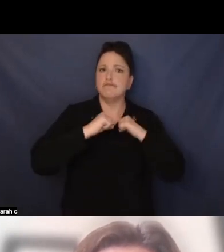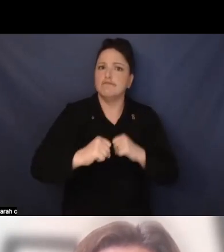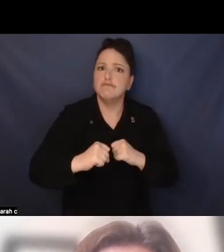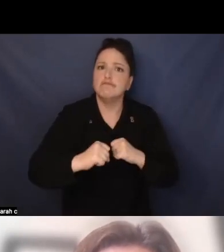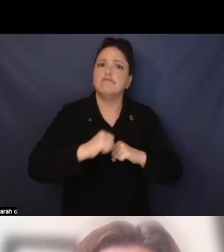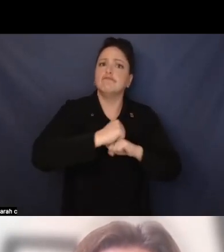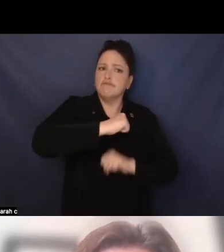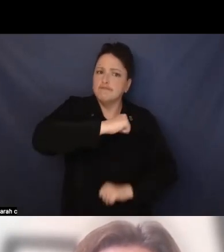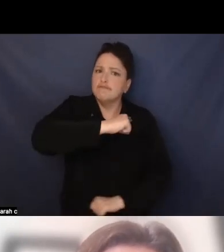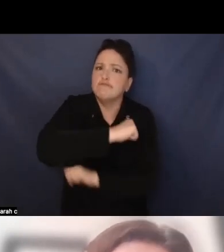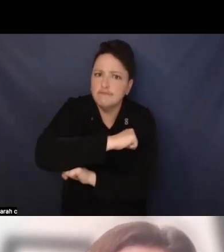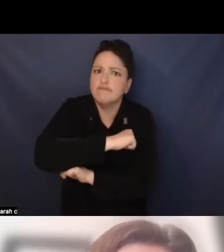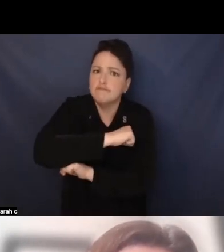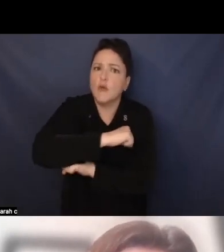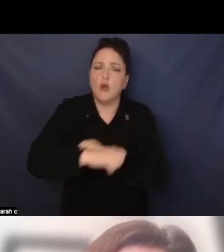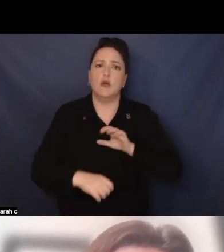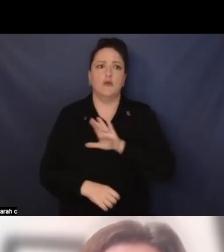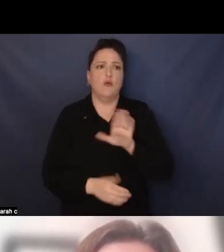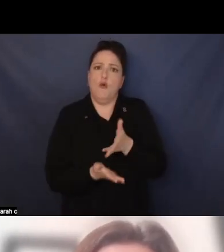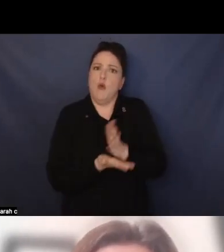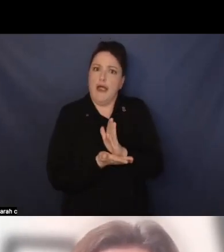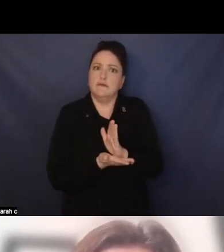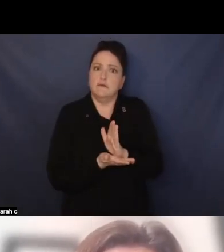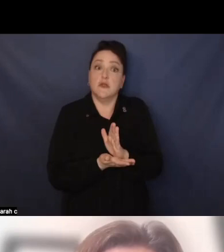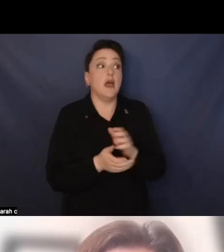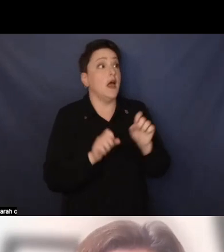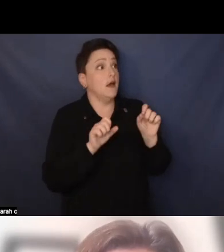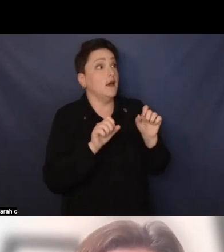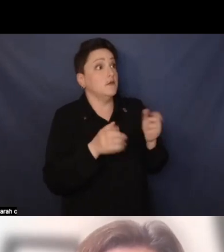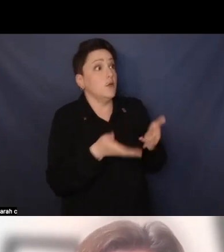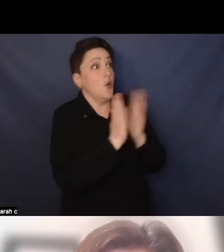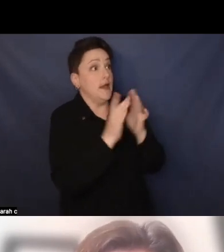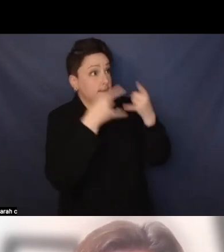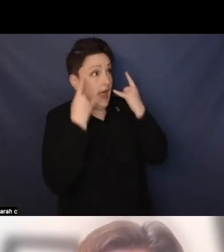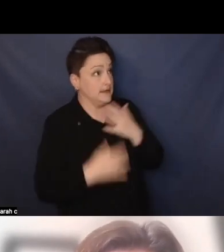the right to request masking, as well as, other COVID mitigation measures